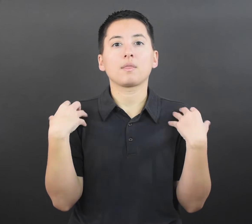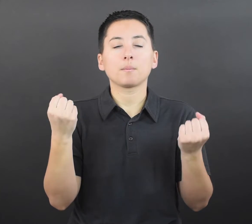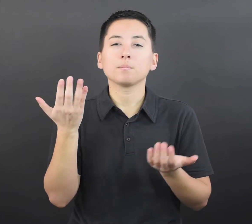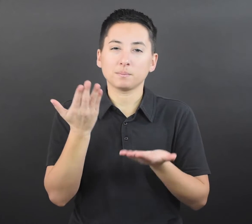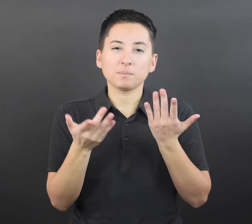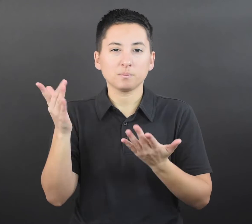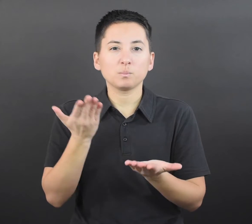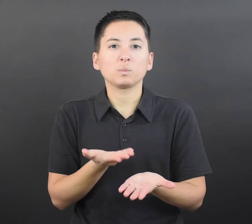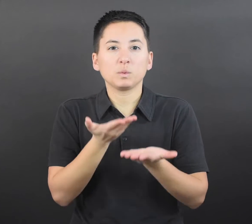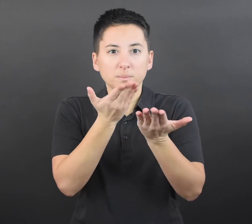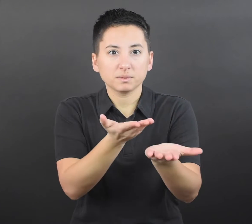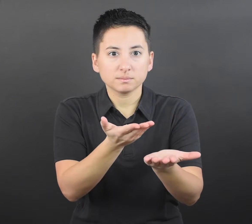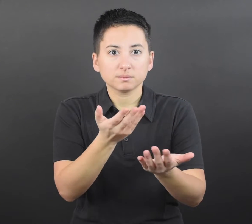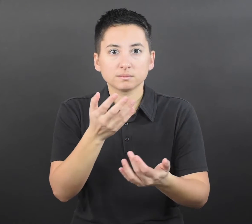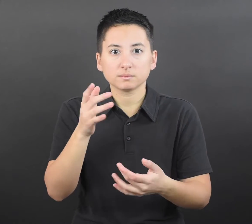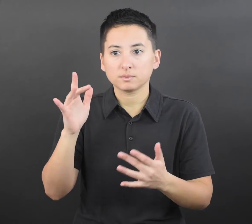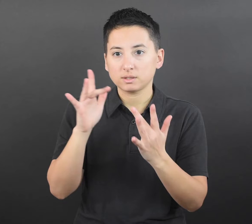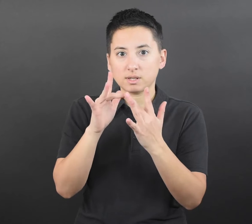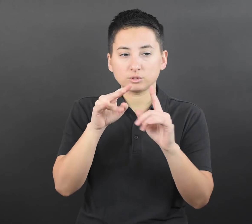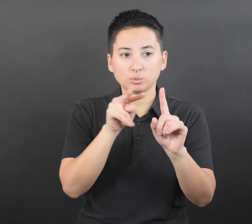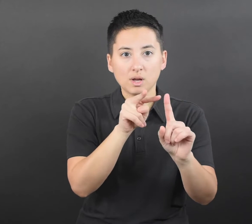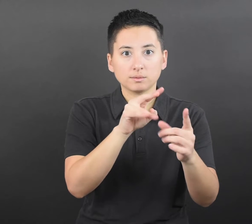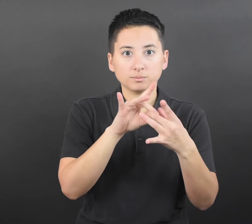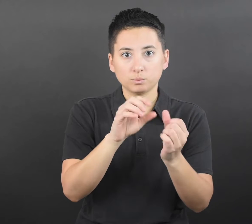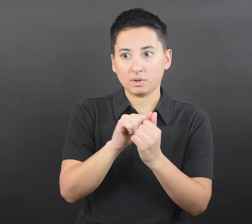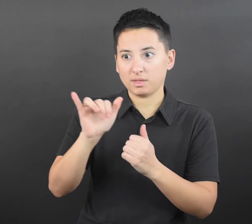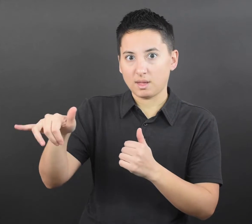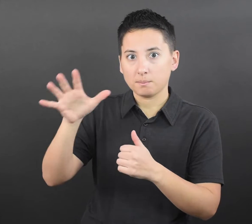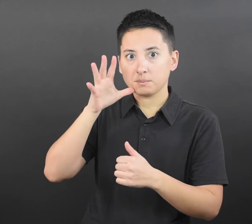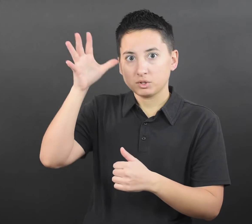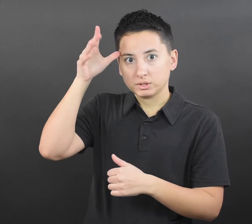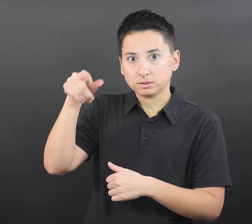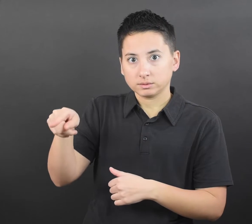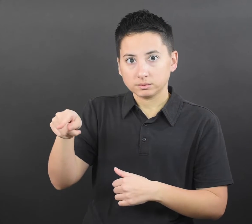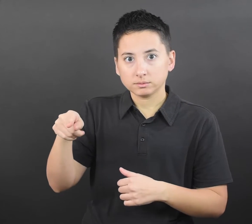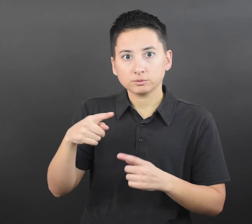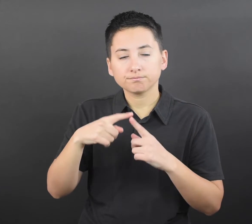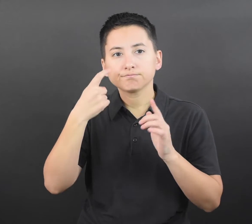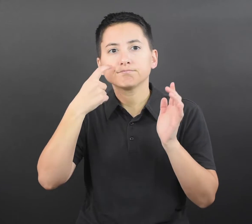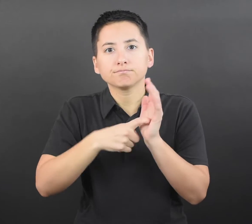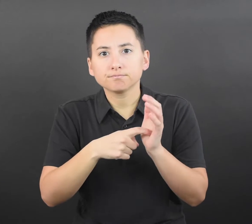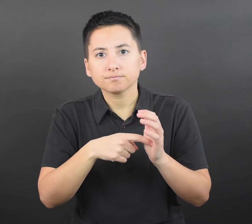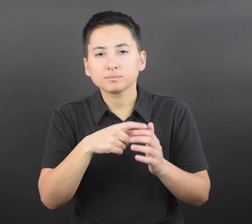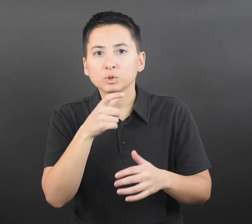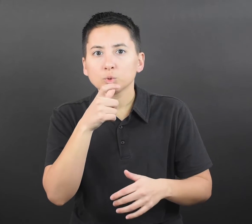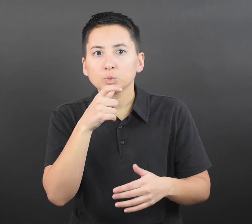MDH or local public health may recommend contact tracing be performed to identify close contacts.